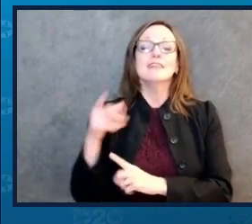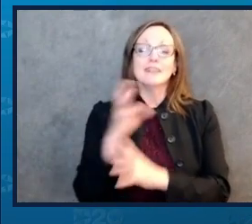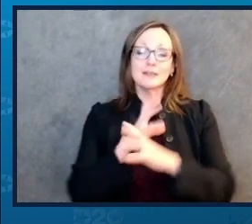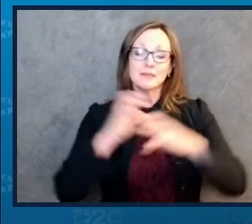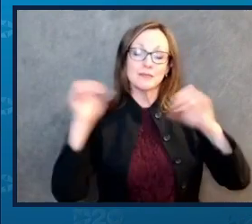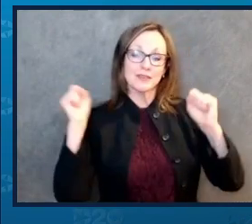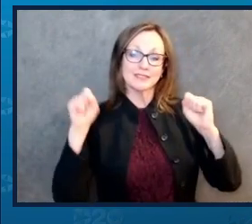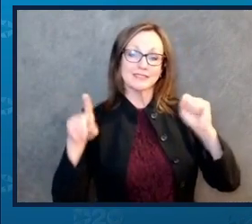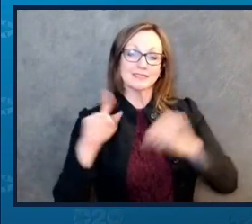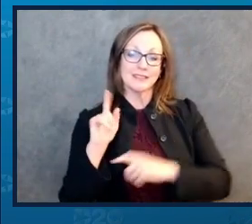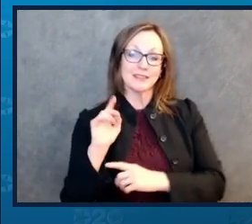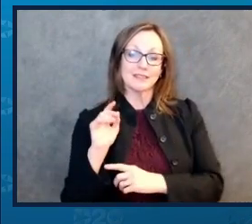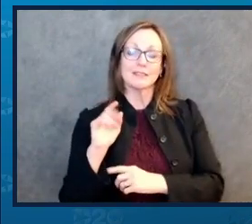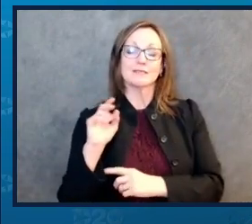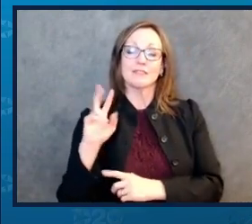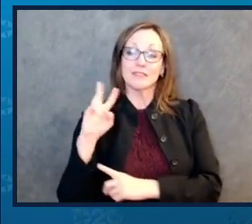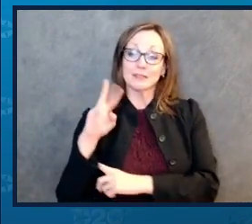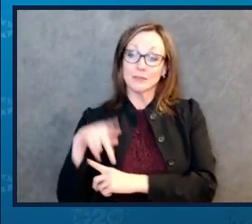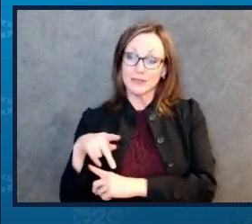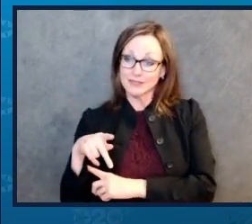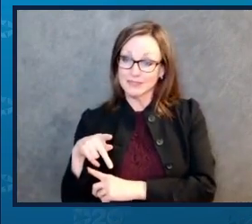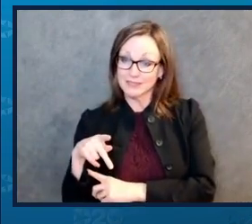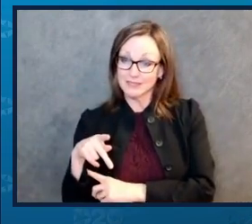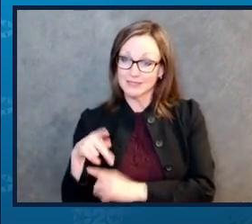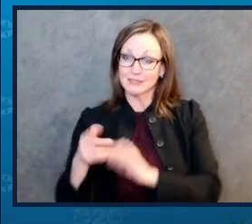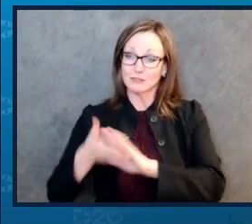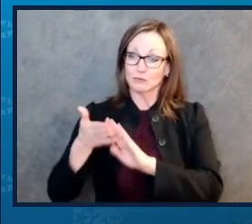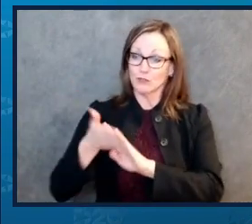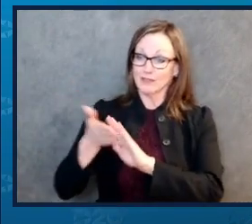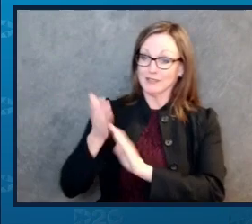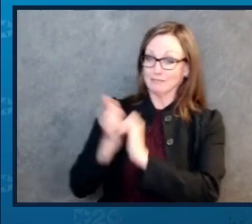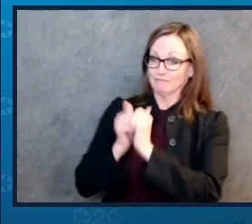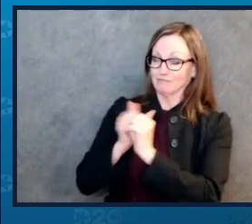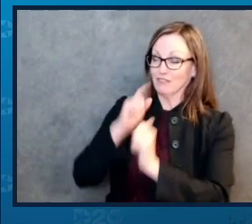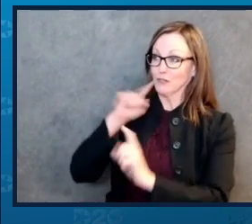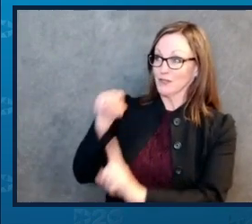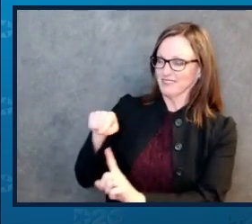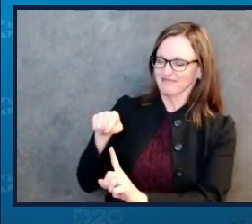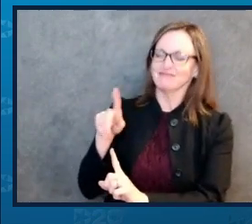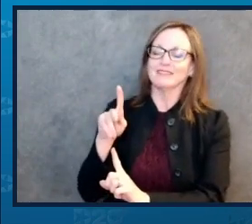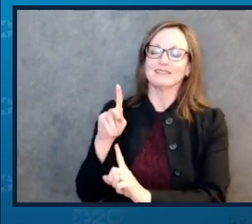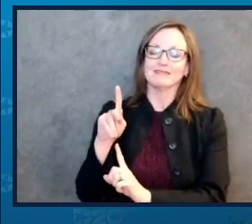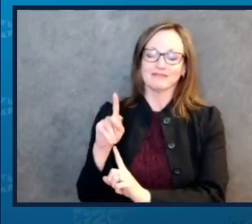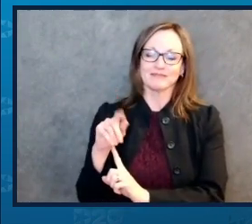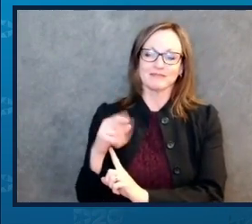VISION FOR THE FUTURE BUT IN ORER TO GET TO THE MORE PER SPECK UNION. WE HAVE ACKNOWLEDGE WHERE WE